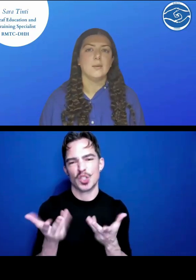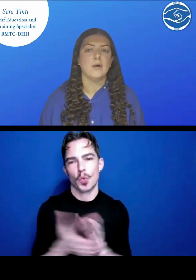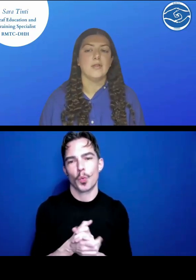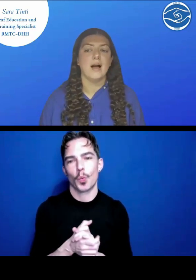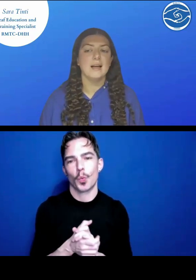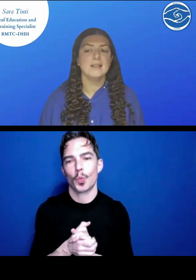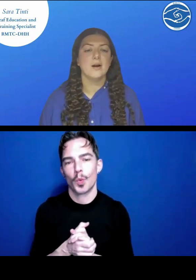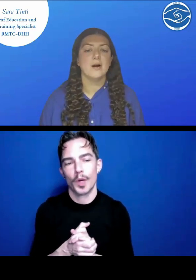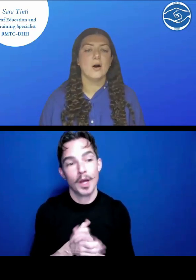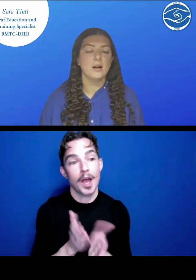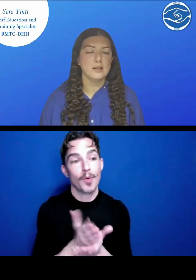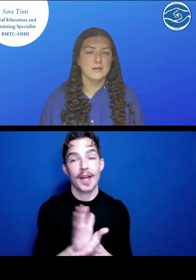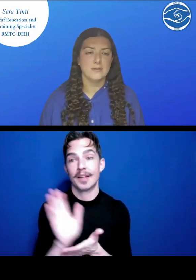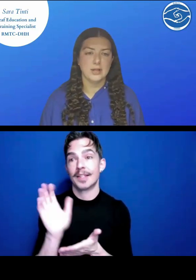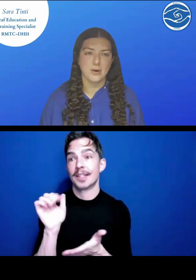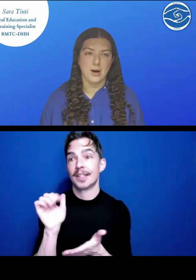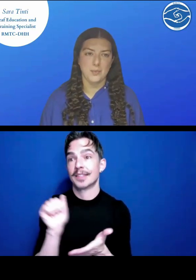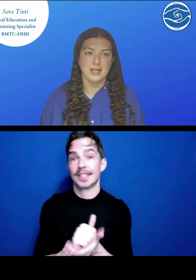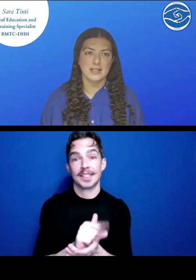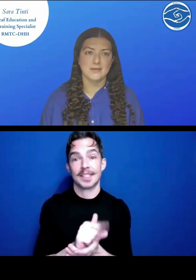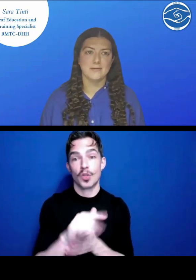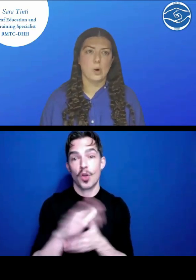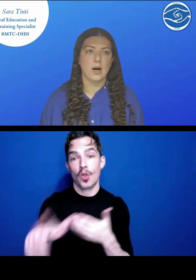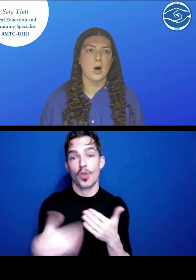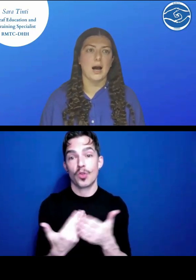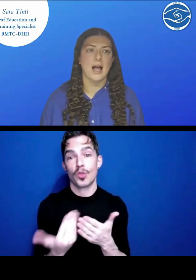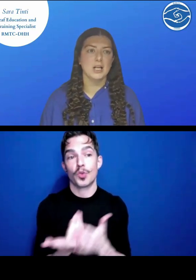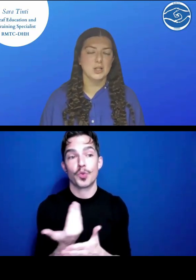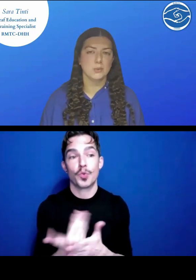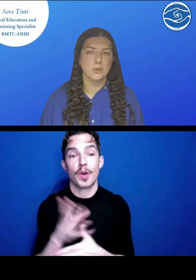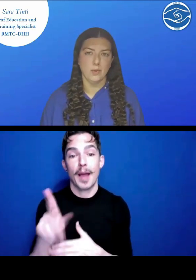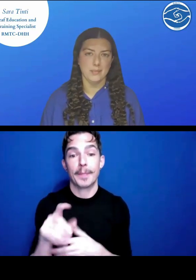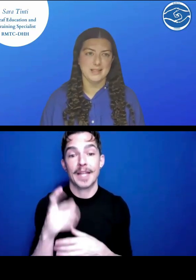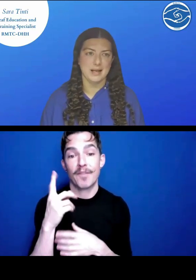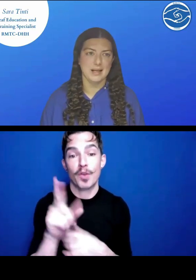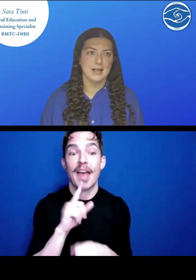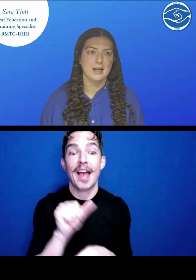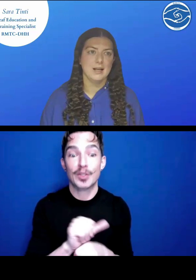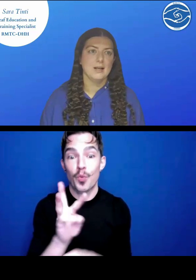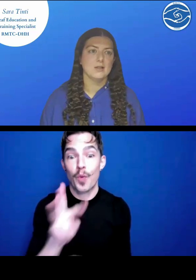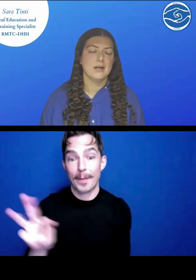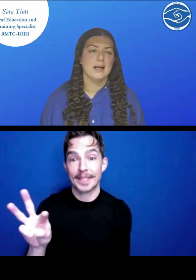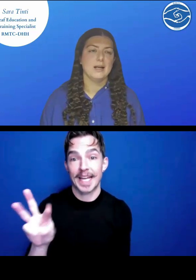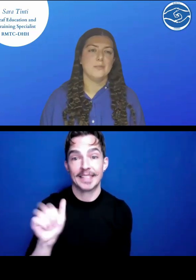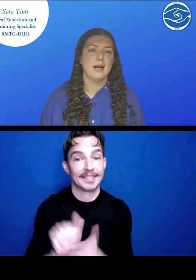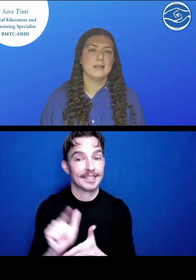right. Well, that is all of the new updates for our actual website. So, I'm going to head back